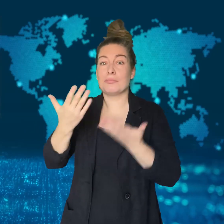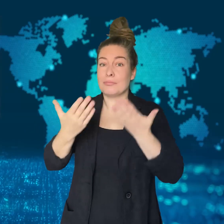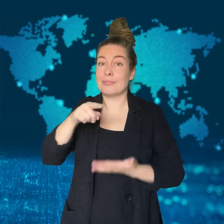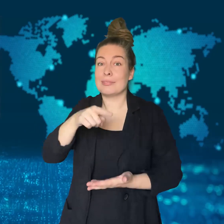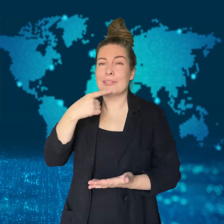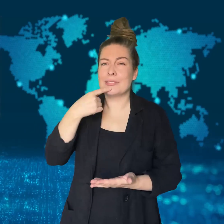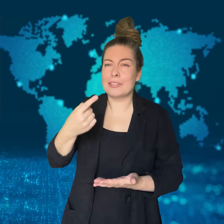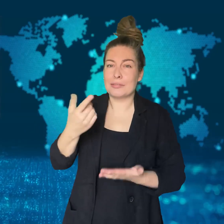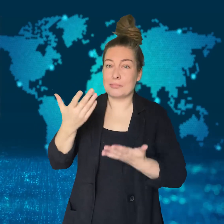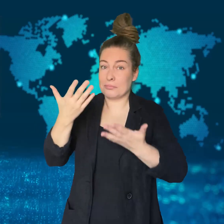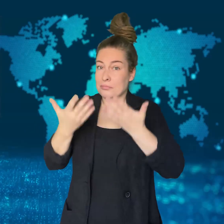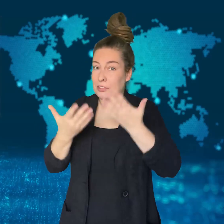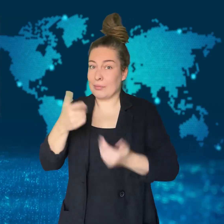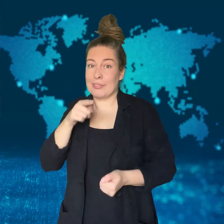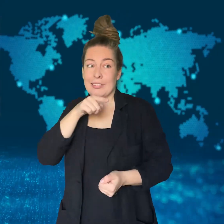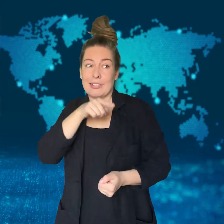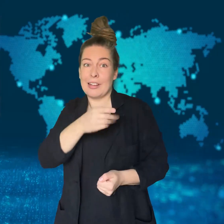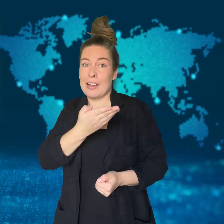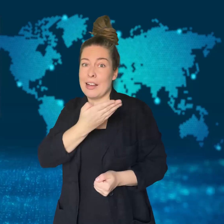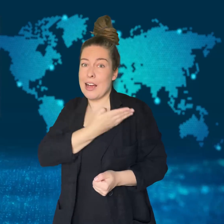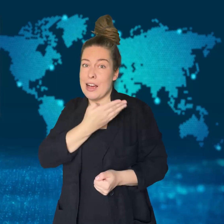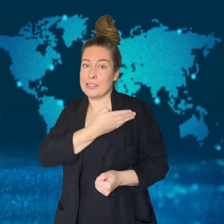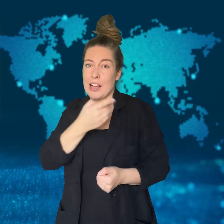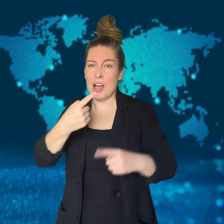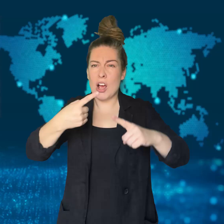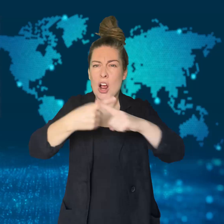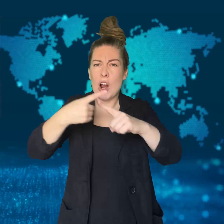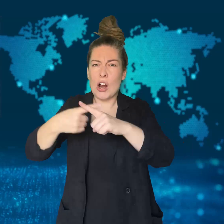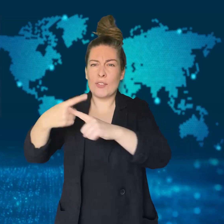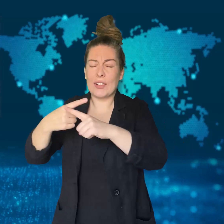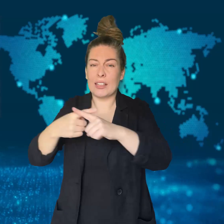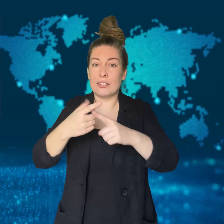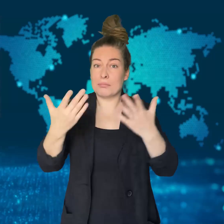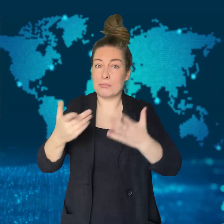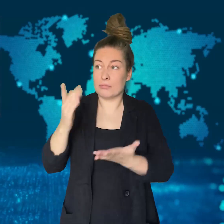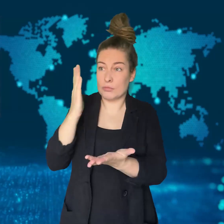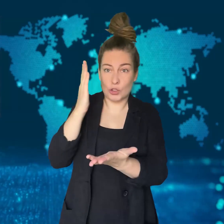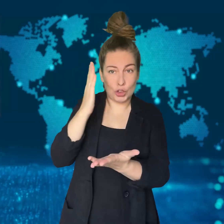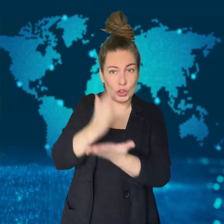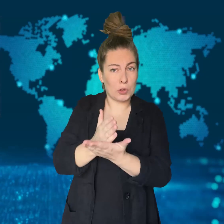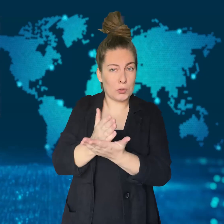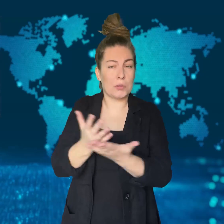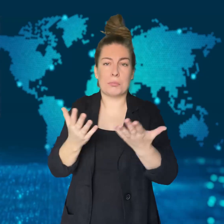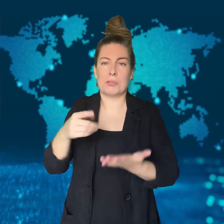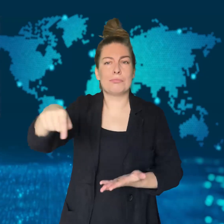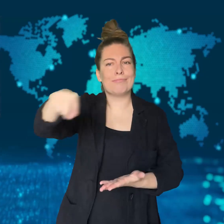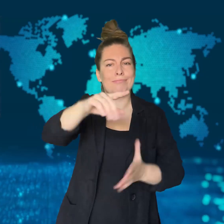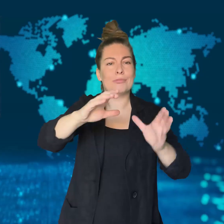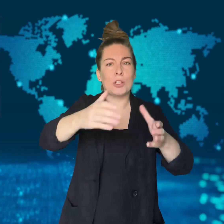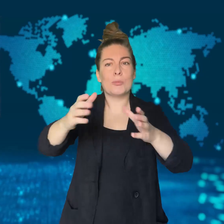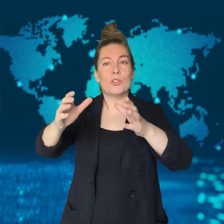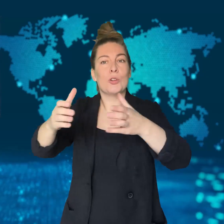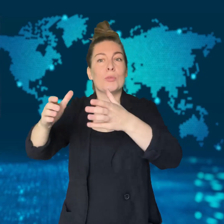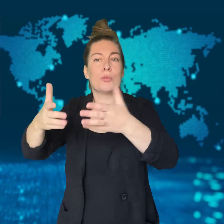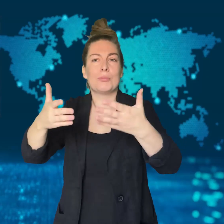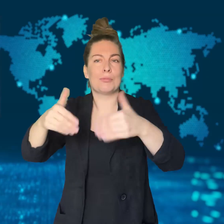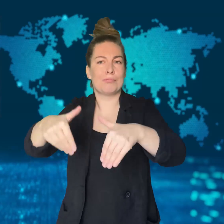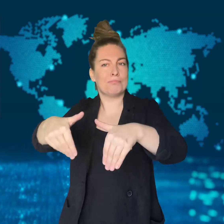show solidarity with Hamas and said it would cease attacks on